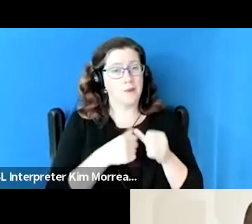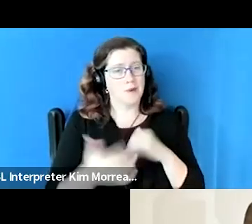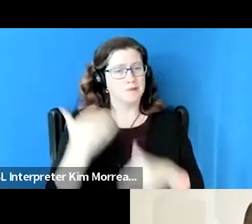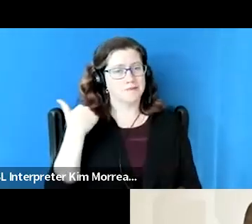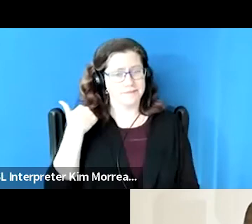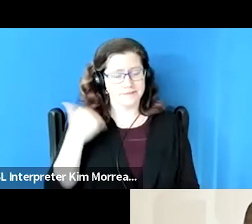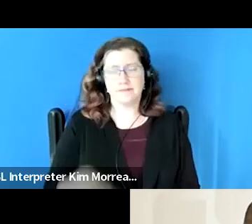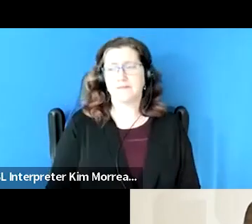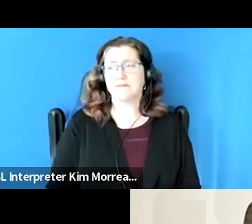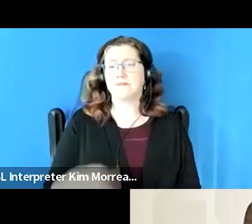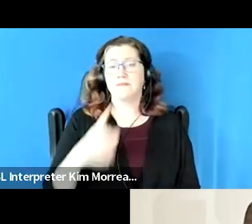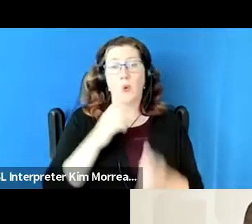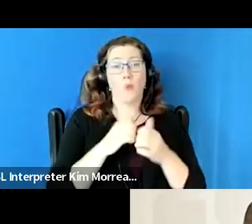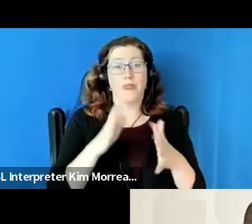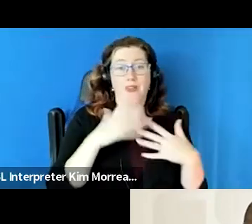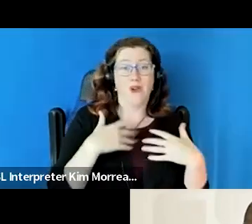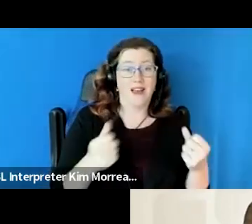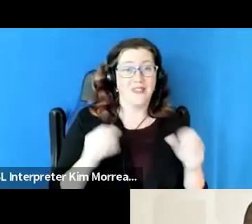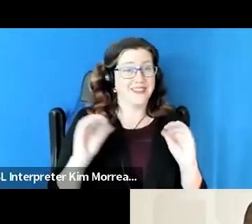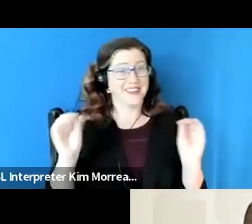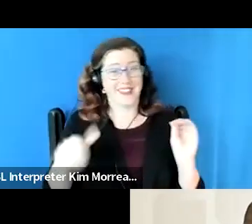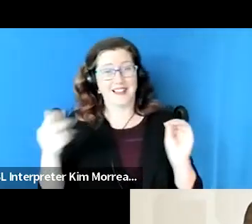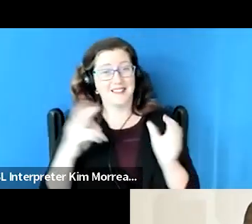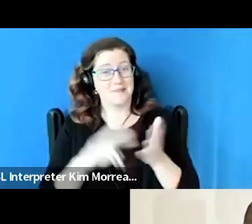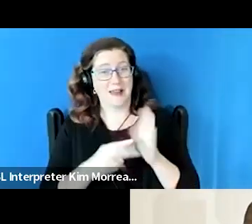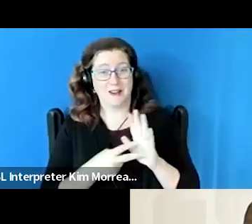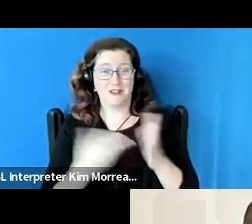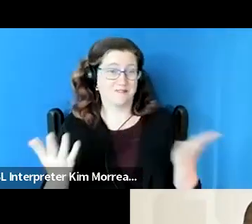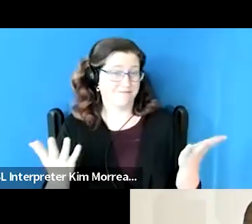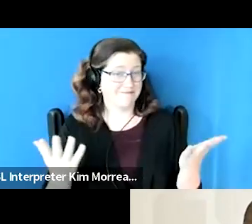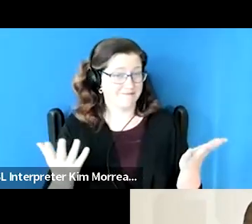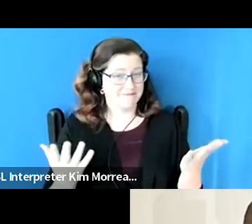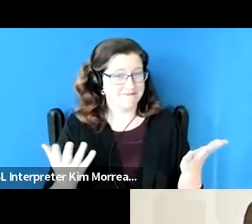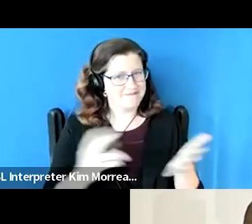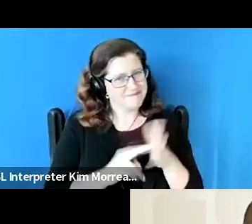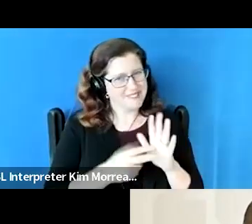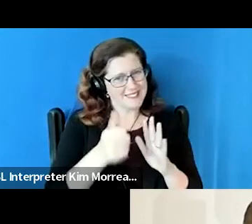that said without your health, nothing else matters. So always put yourself as a priority